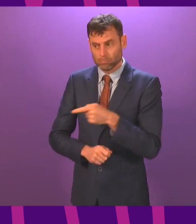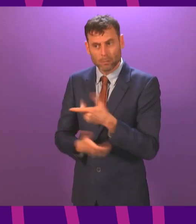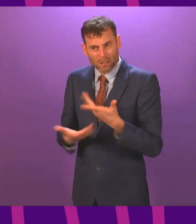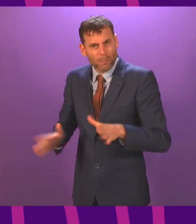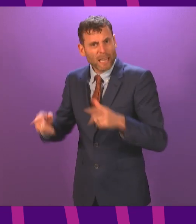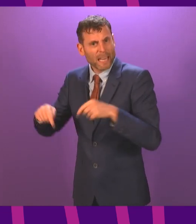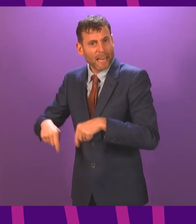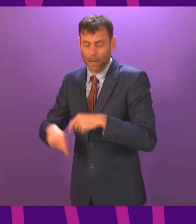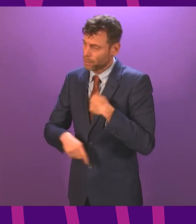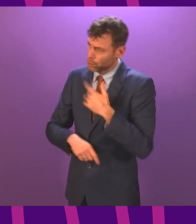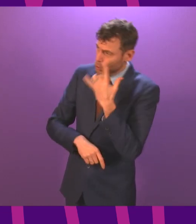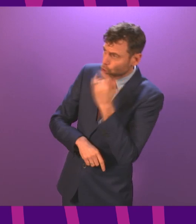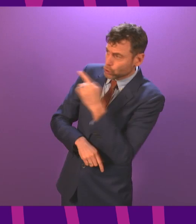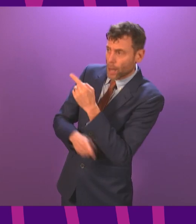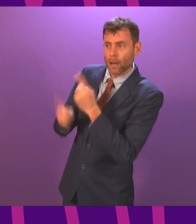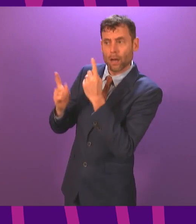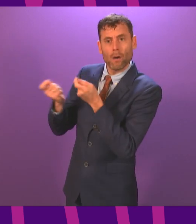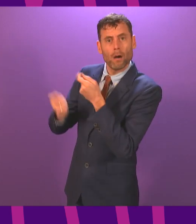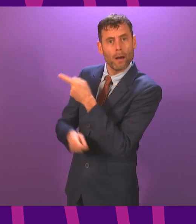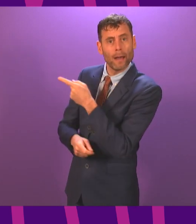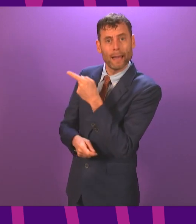am looking to the Presiding Officer, because he is probably more aware of those discussions.